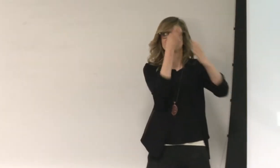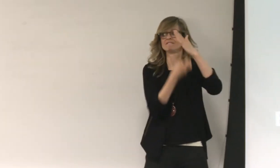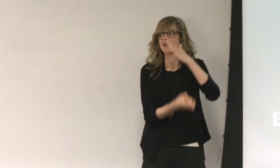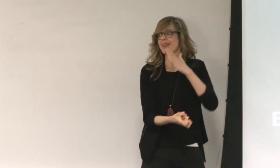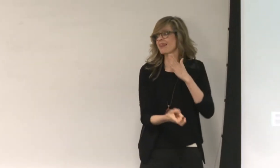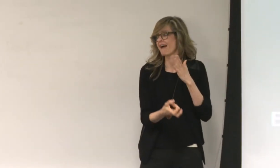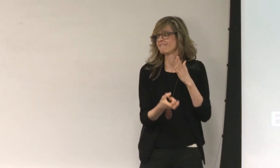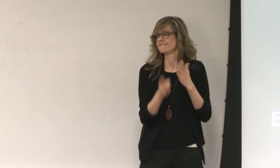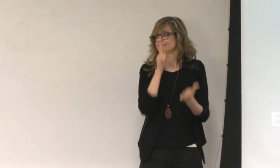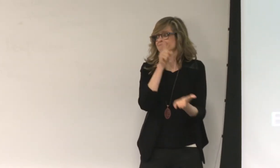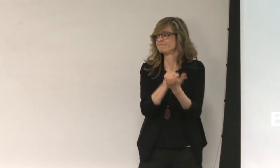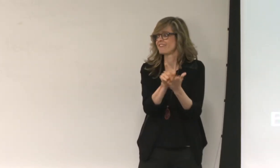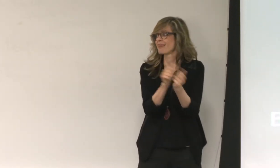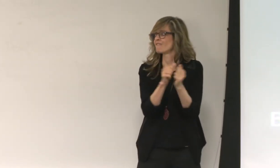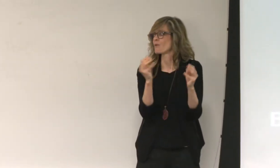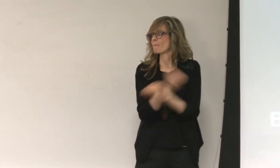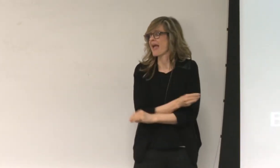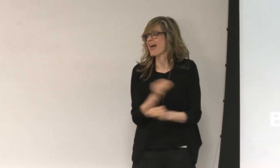AND FELL IN LOVE WITH MATH.